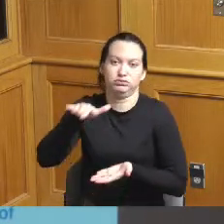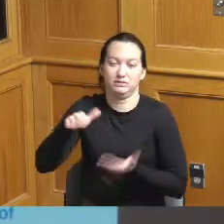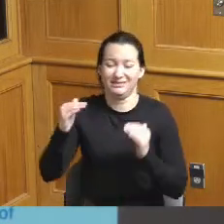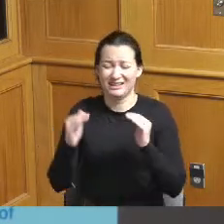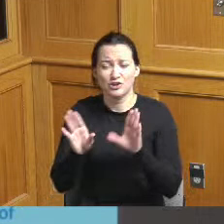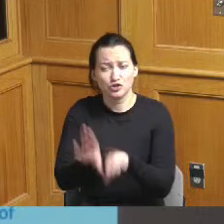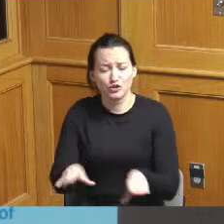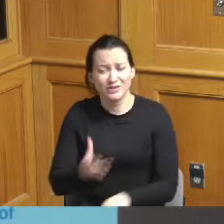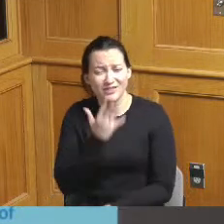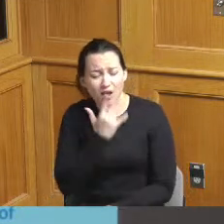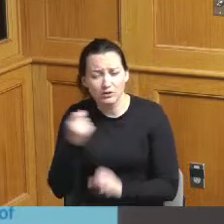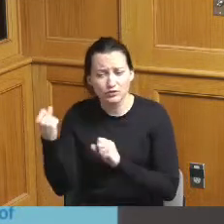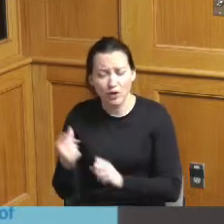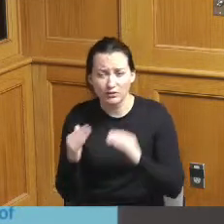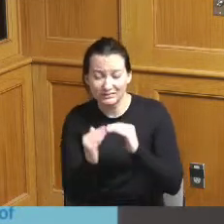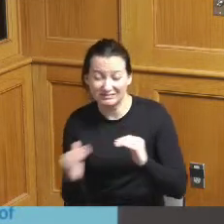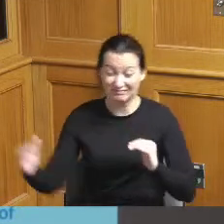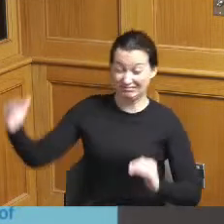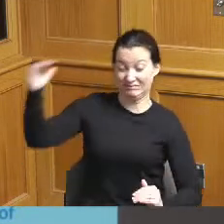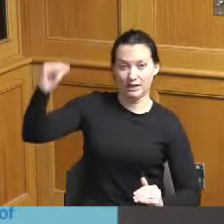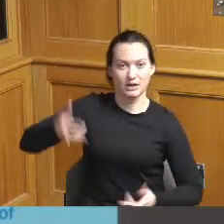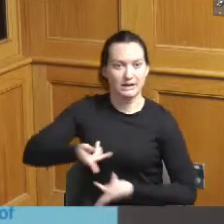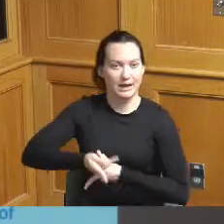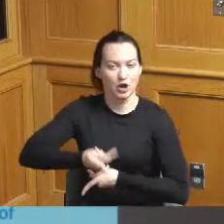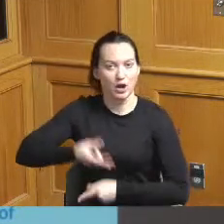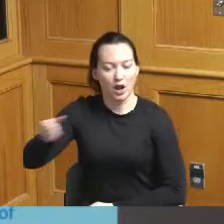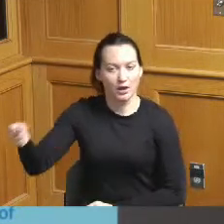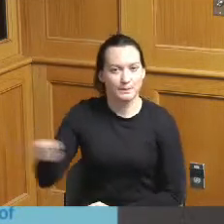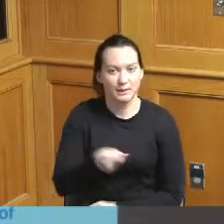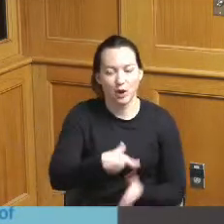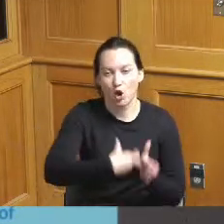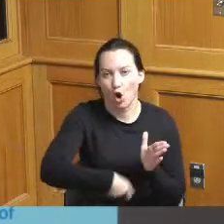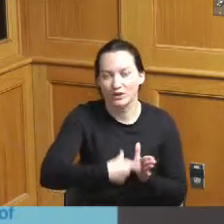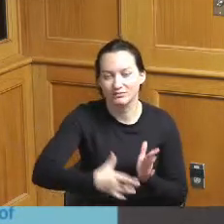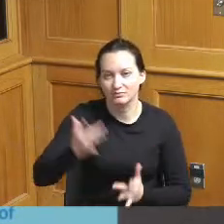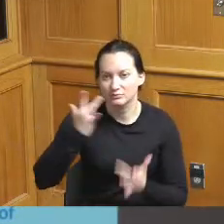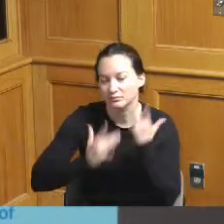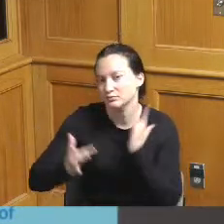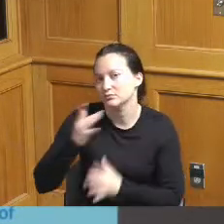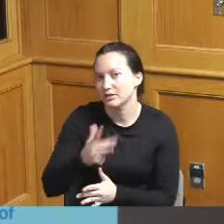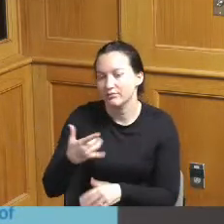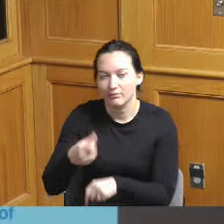of children of color in care a high placement cost and lack of available placements that